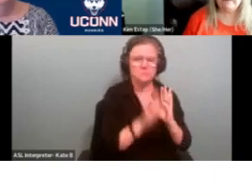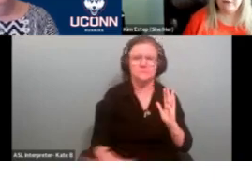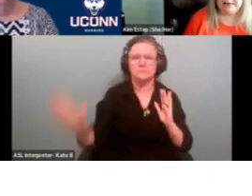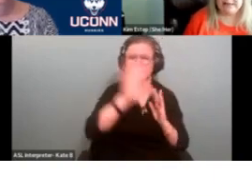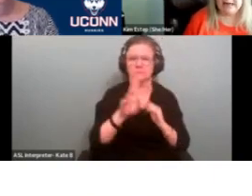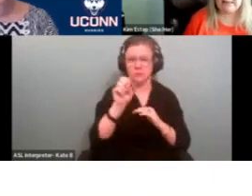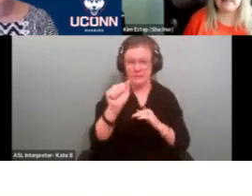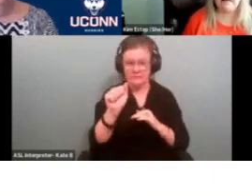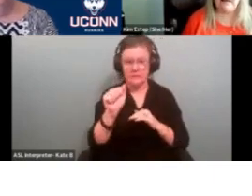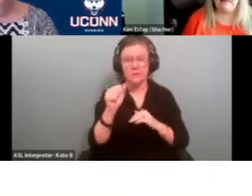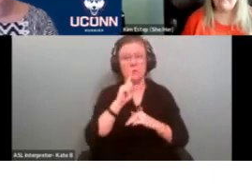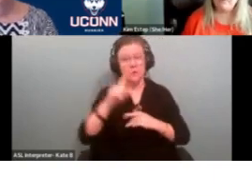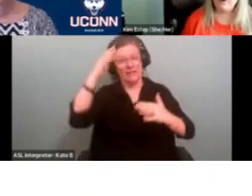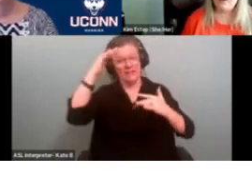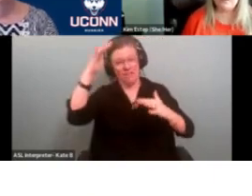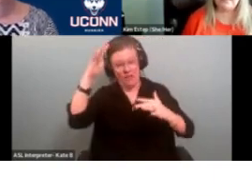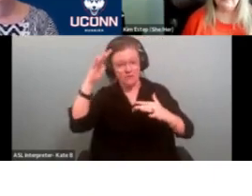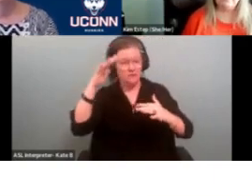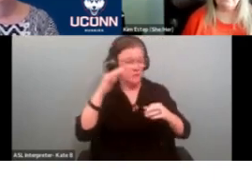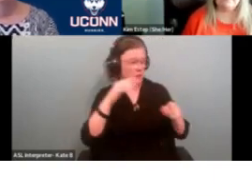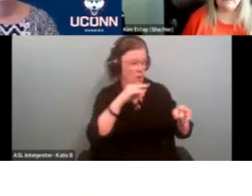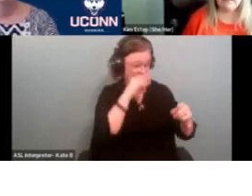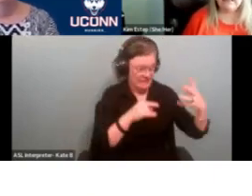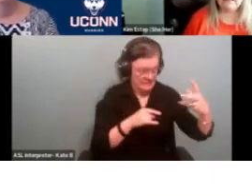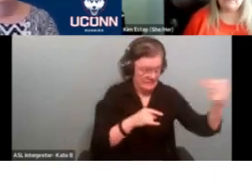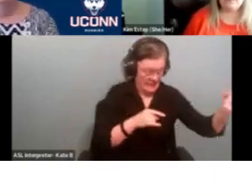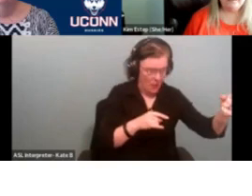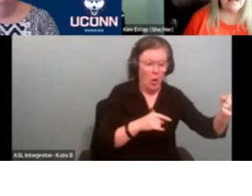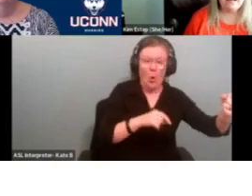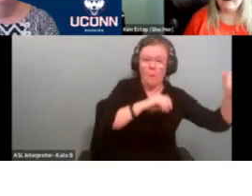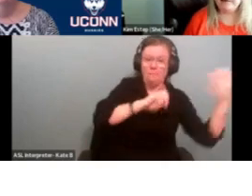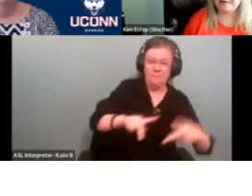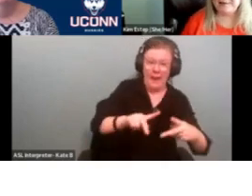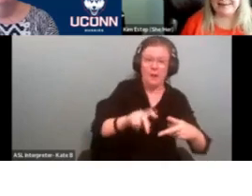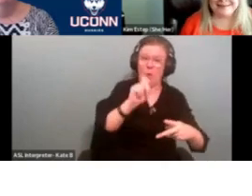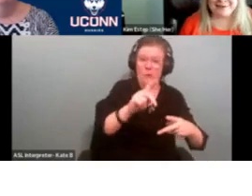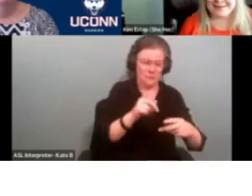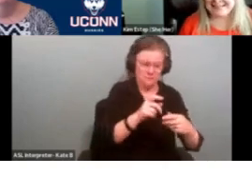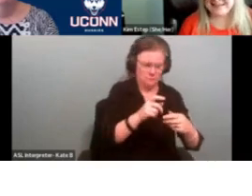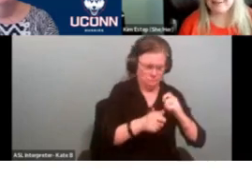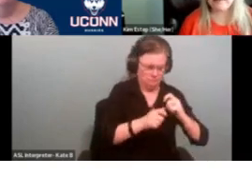whatever it takes approach, that that would lead to a lot of variability across the country